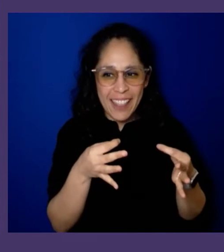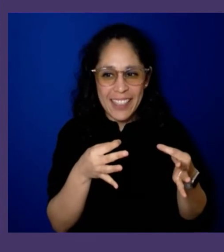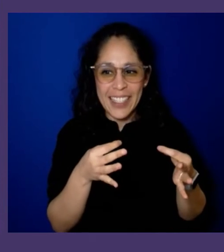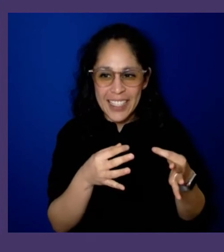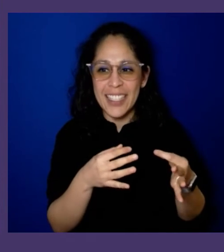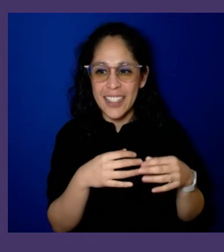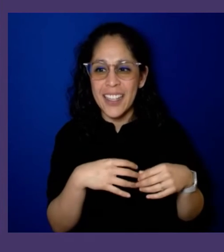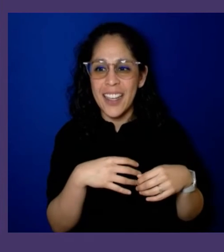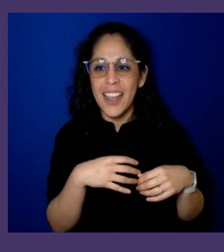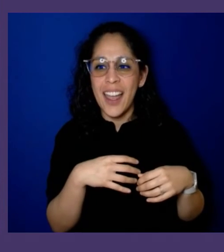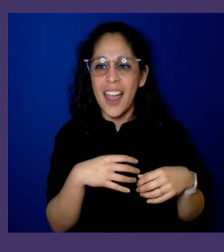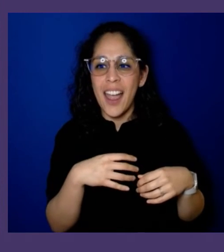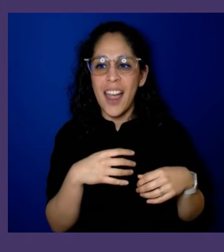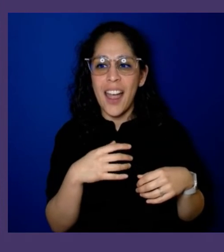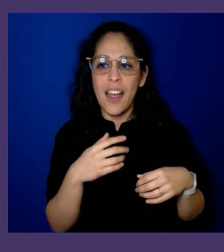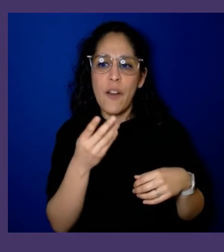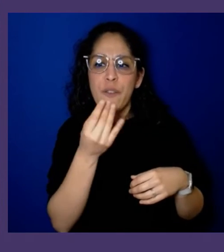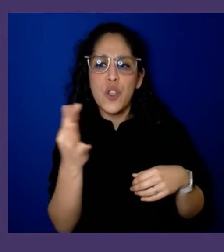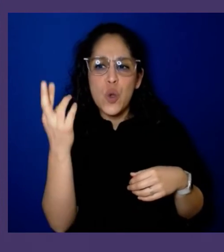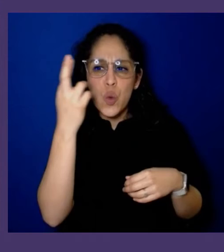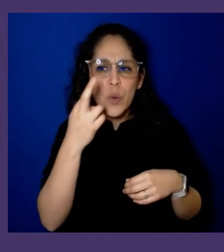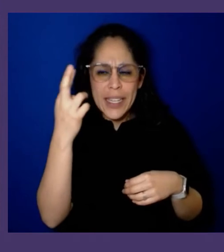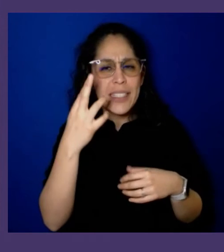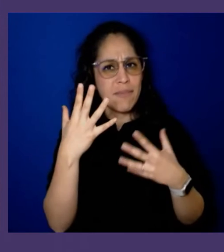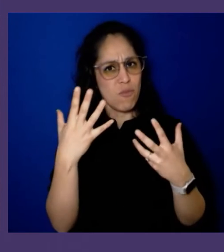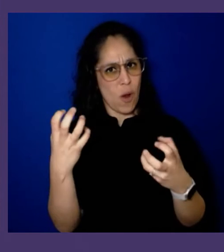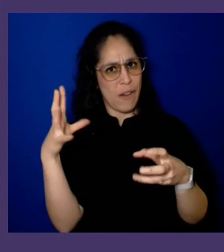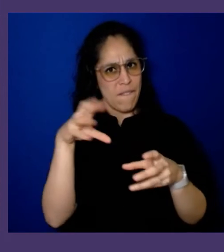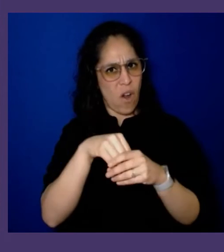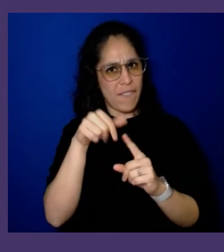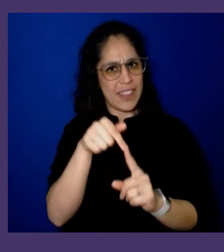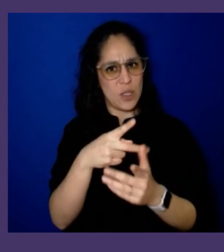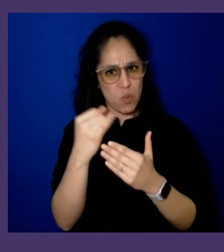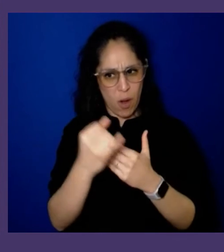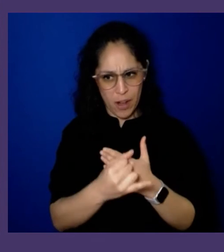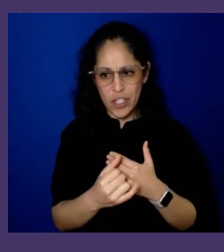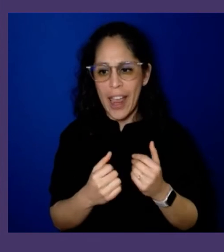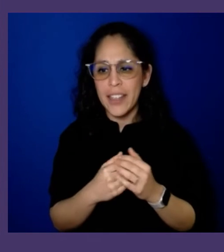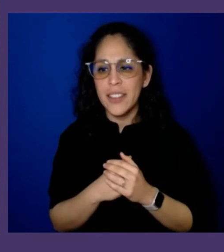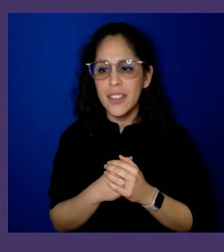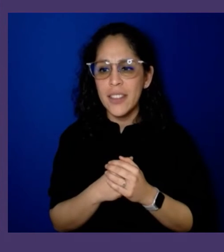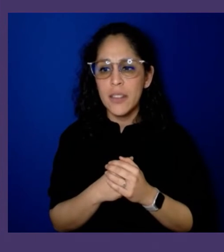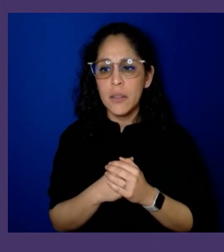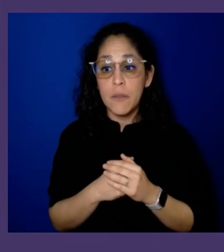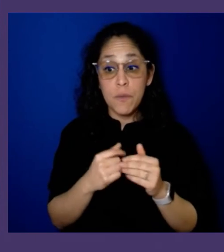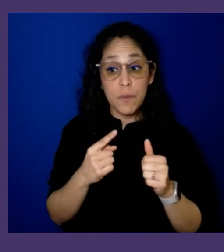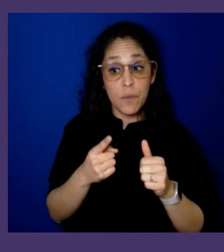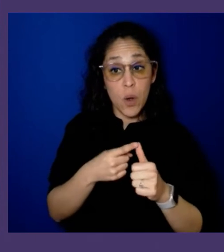I have a few different reasons why I wanted to get involved in this project. First, I'll start with what David was